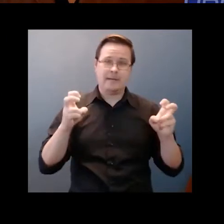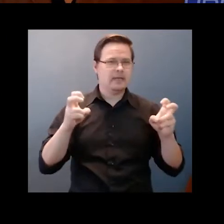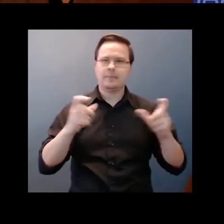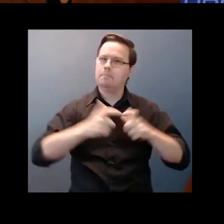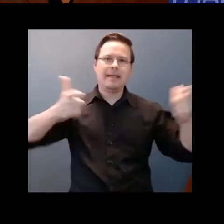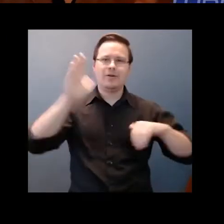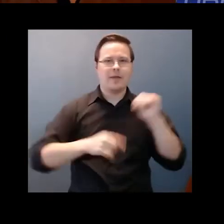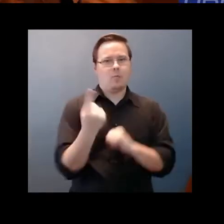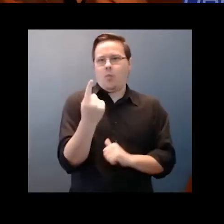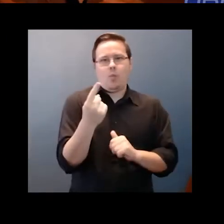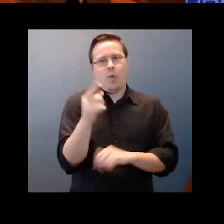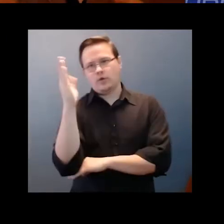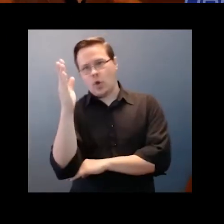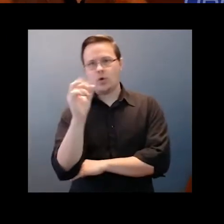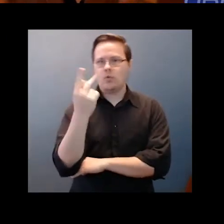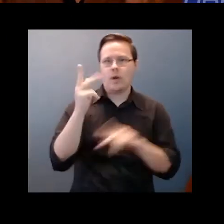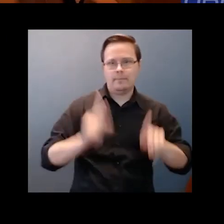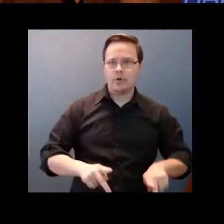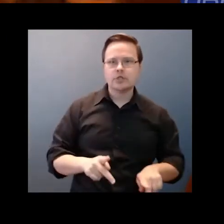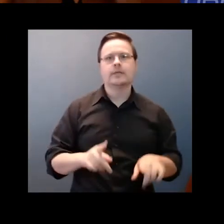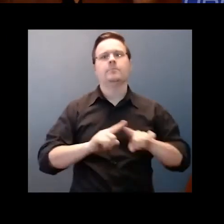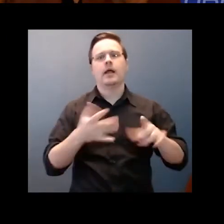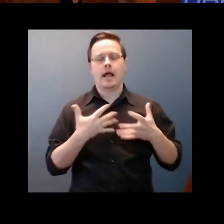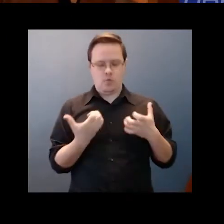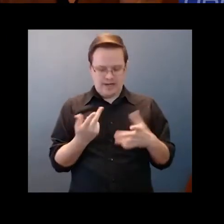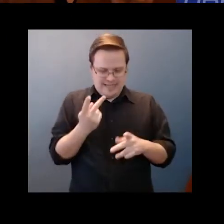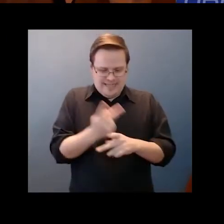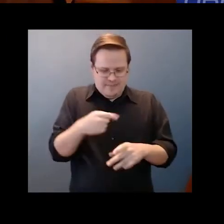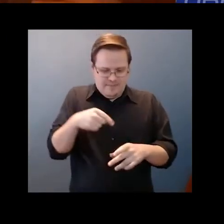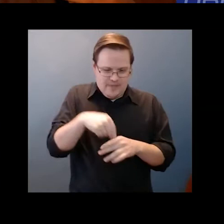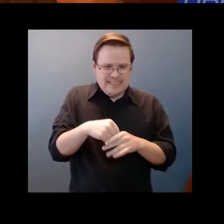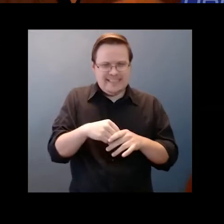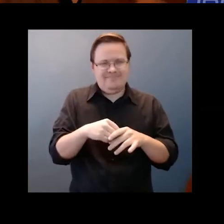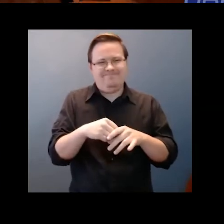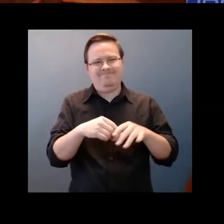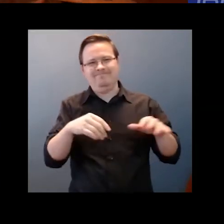But I just wanted to keep this in, keep this frame as something that might guide us,